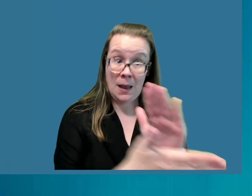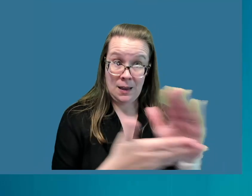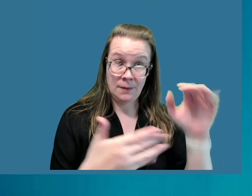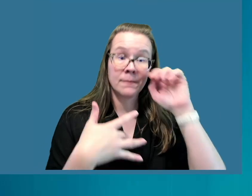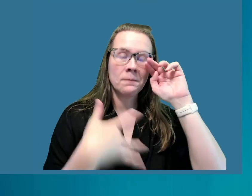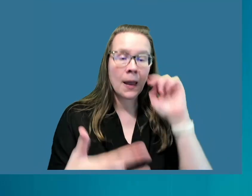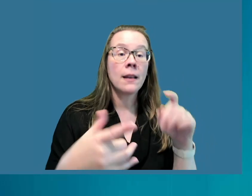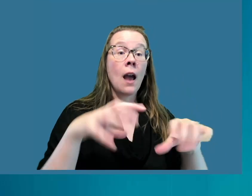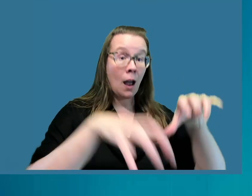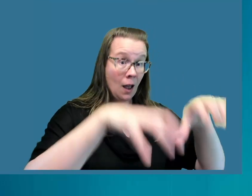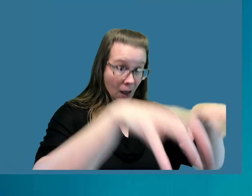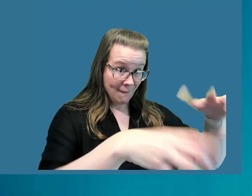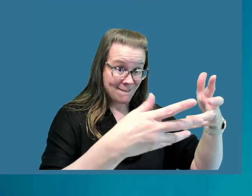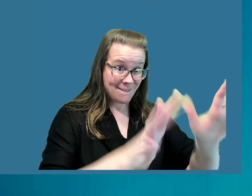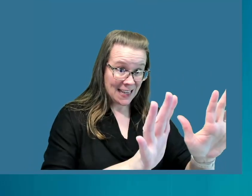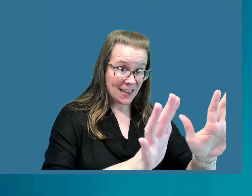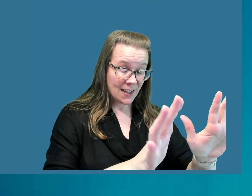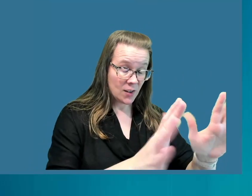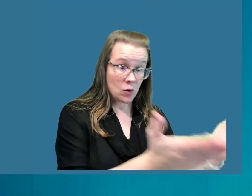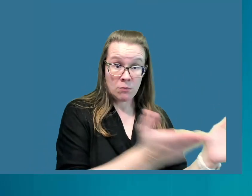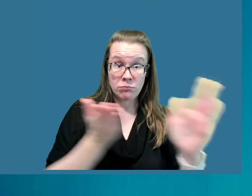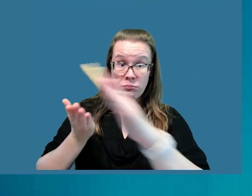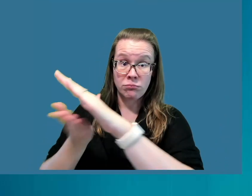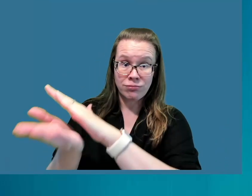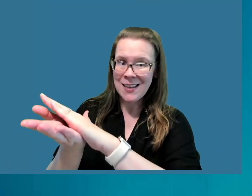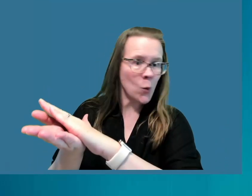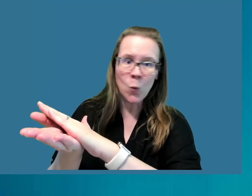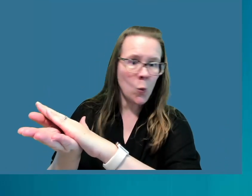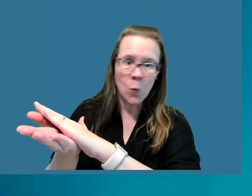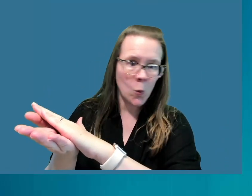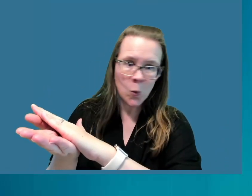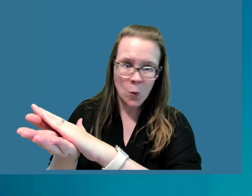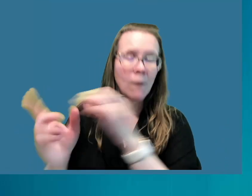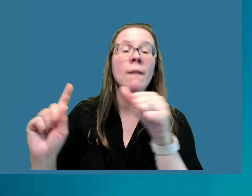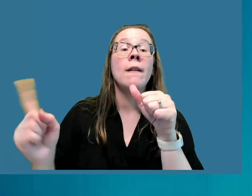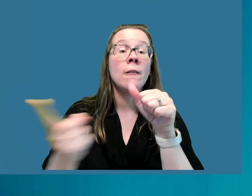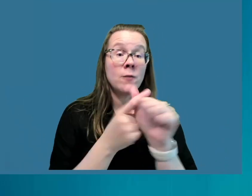So after you've cut the cookies out, um, I recommend not taking them straight into the